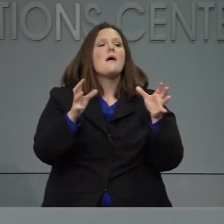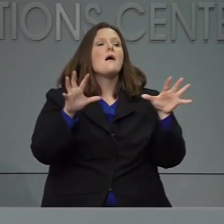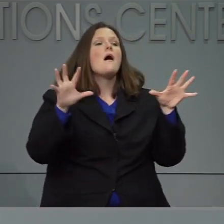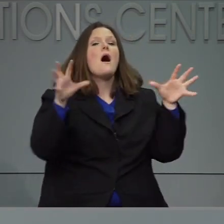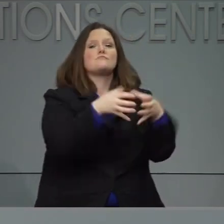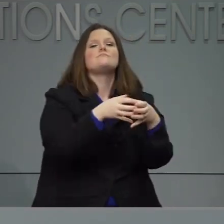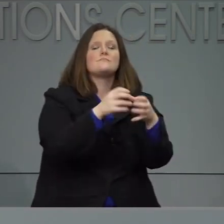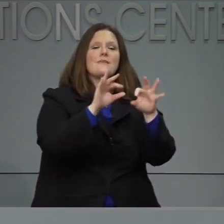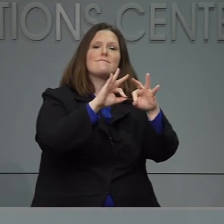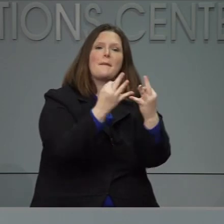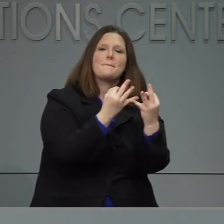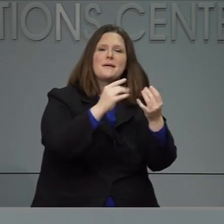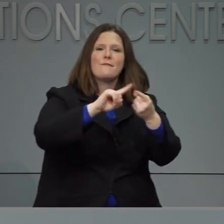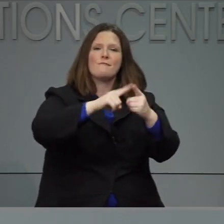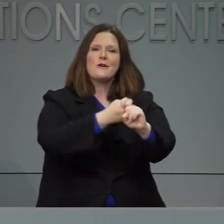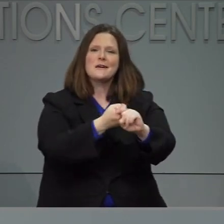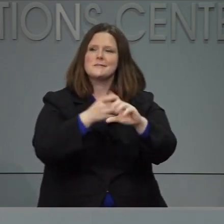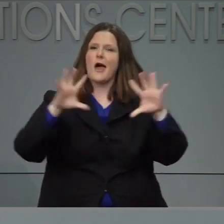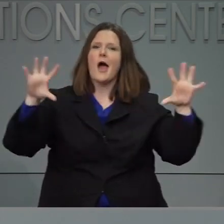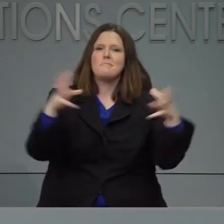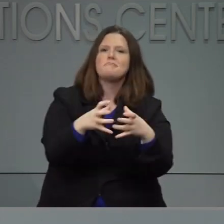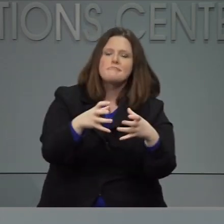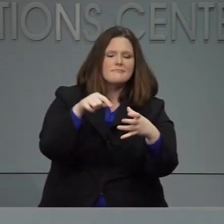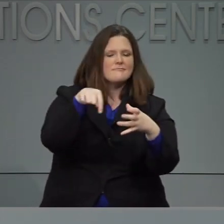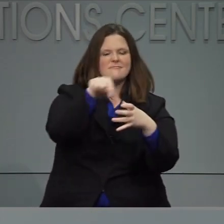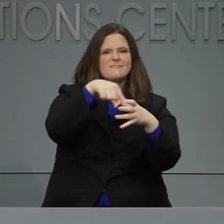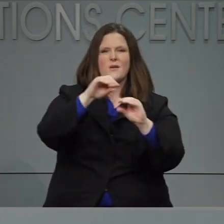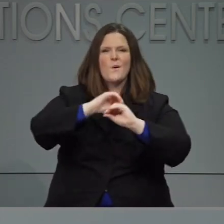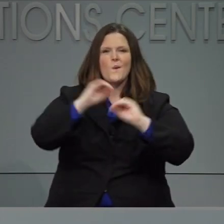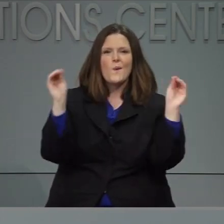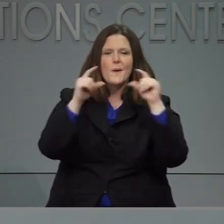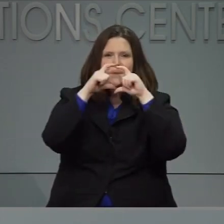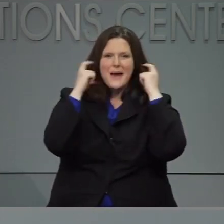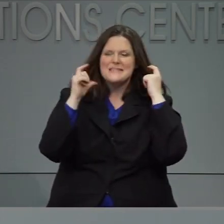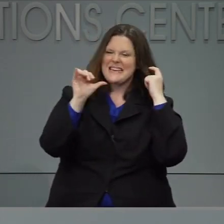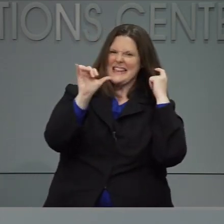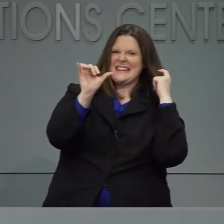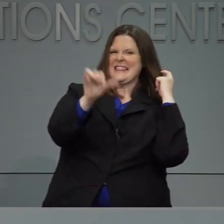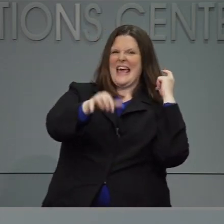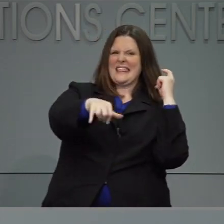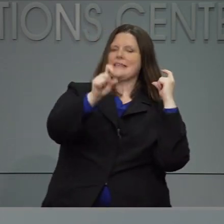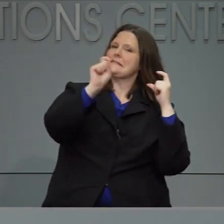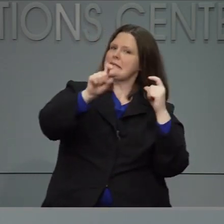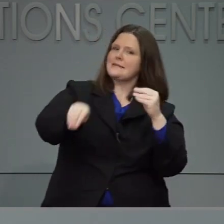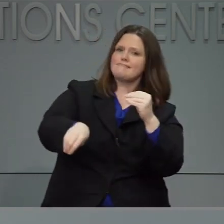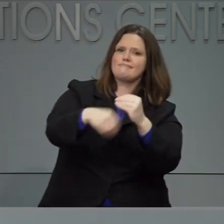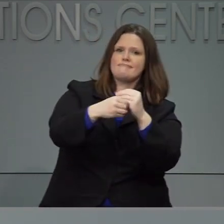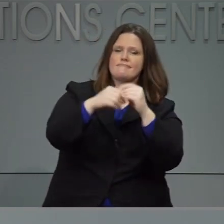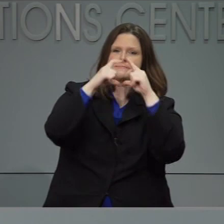THEY'RE WITH THEIR EXTENDED FAMILY OR THEIR FRIENDS. THAT WE THAT IS A PLACE WHERE YOU ALSO WANT TO BE WEARING A